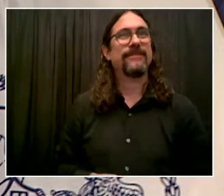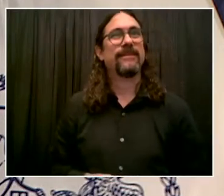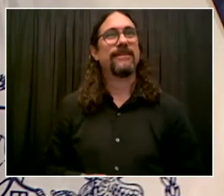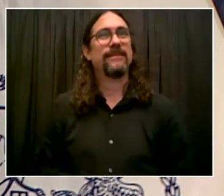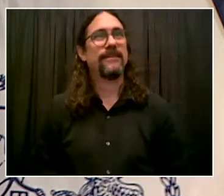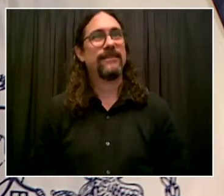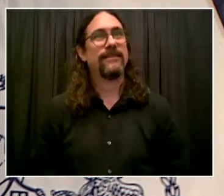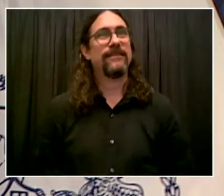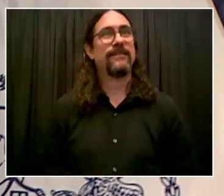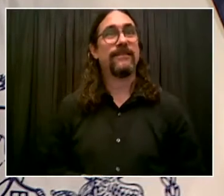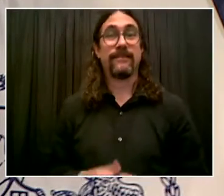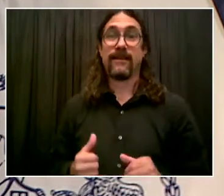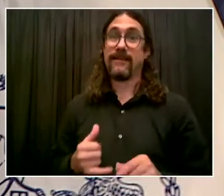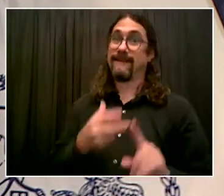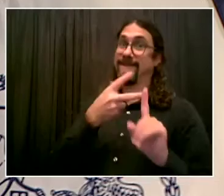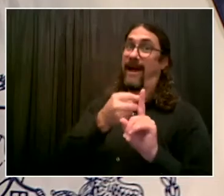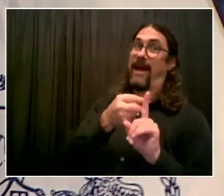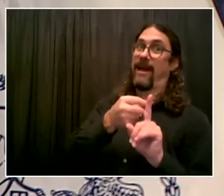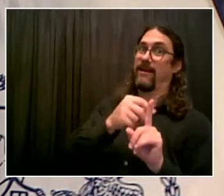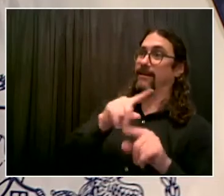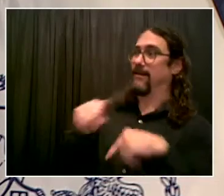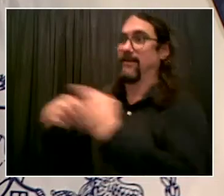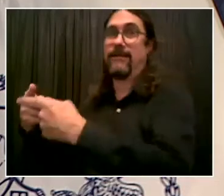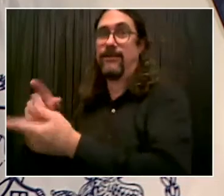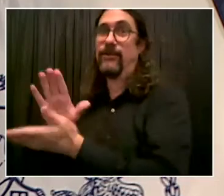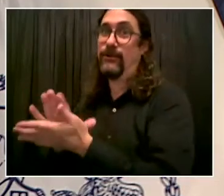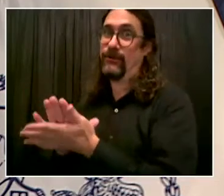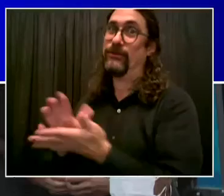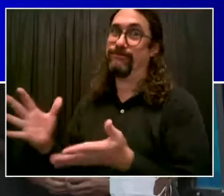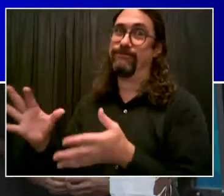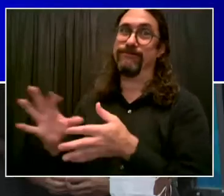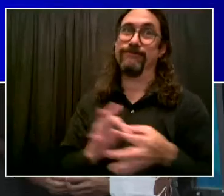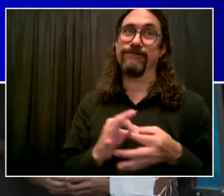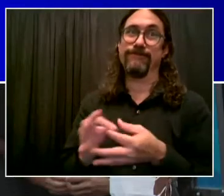NETS, IT WILL HELP MORE AND MORE PEOPLE GET VACCINATED.